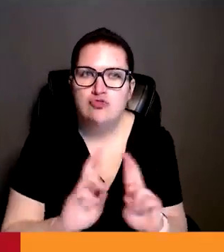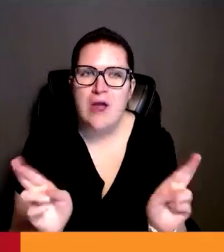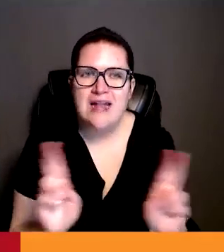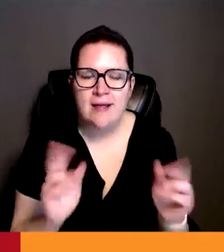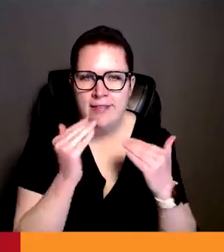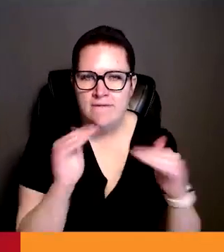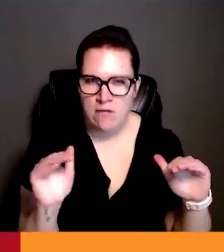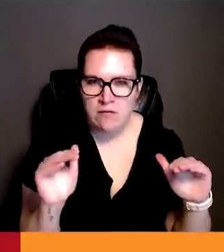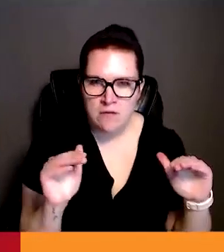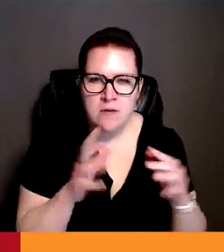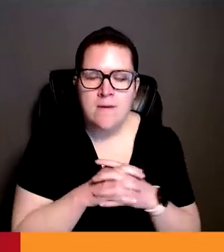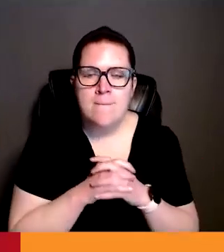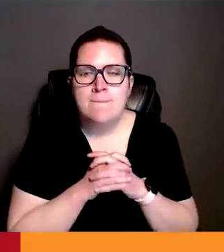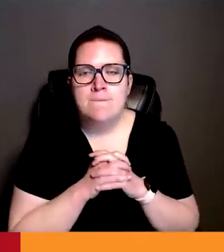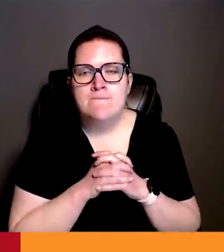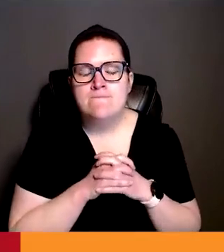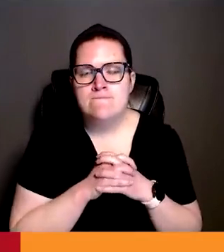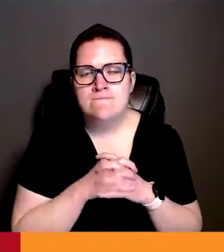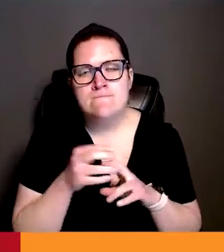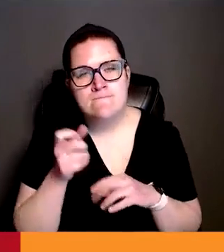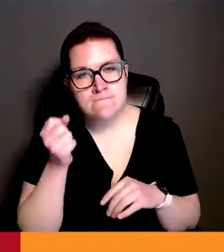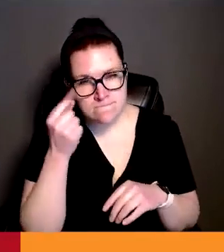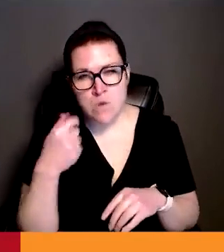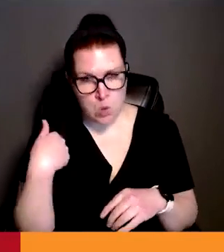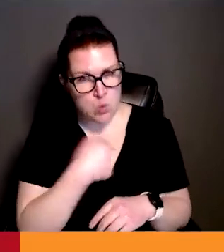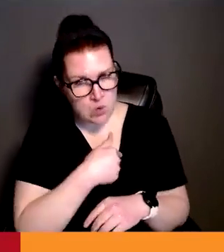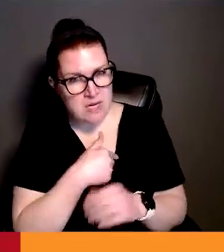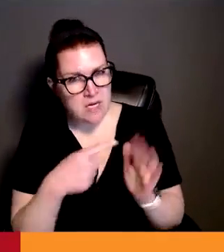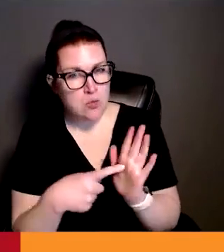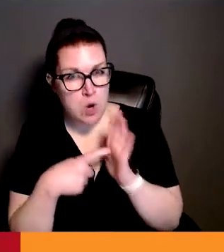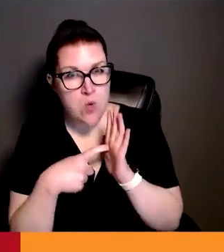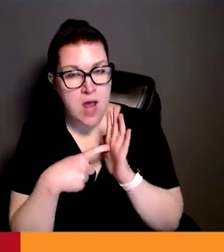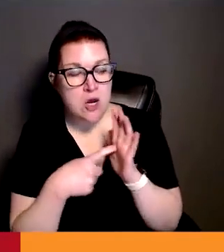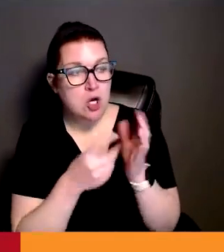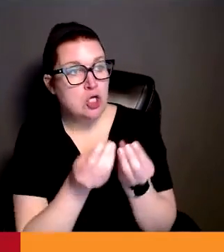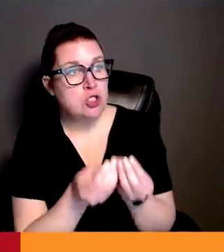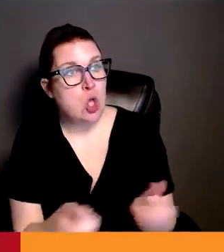And we are requiring solutions at the technology readiness level